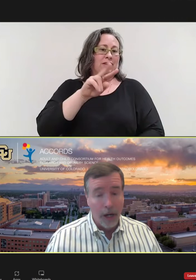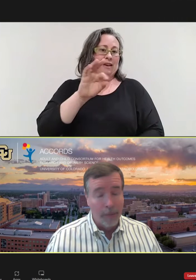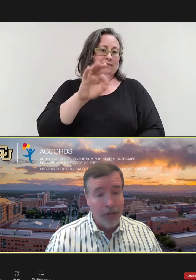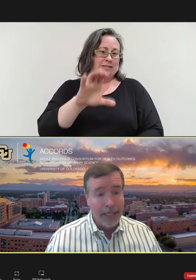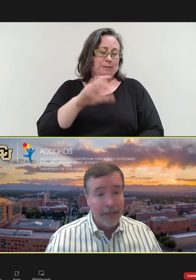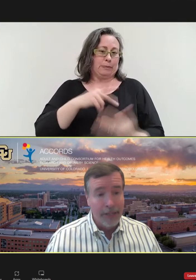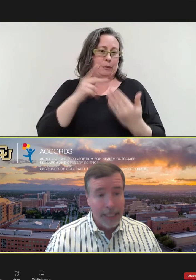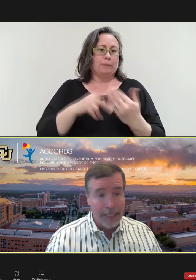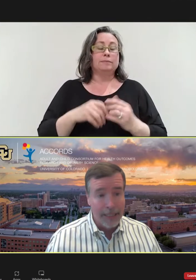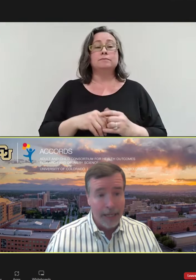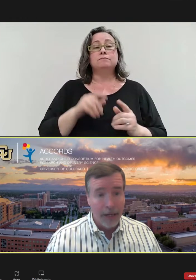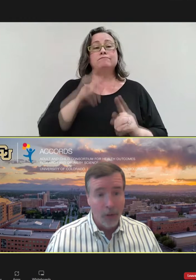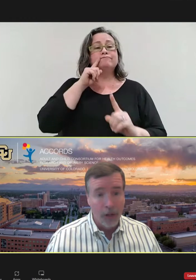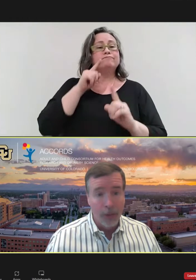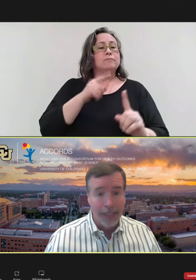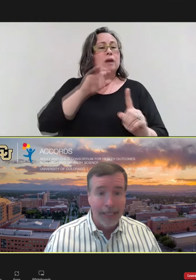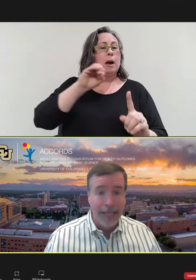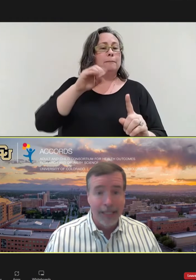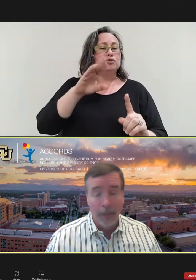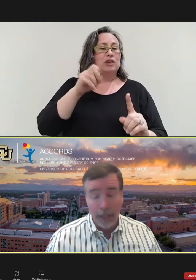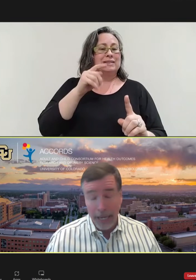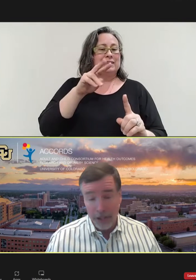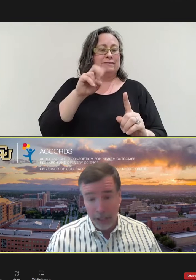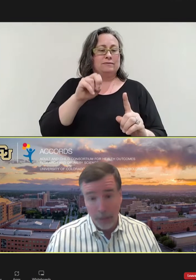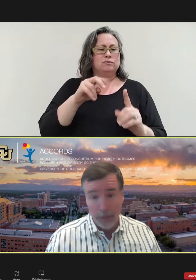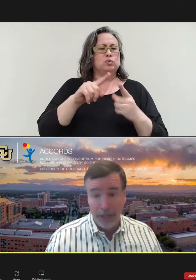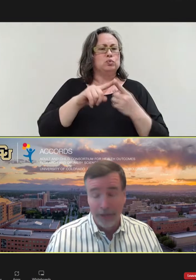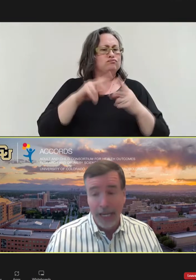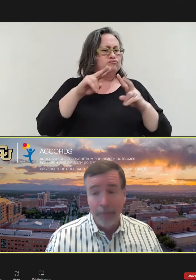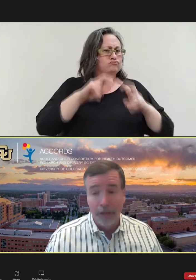our objectives in this study were to assess among a nationally representative sample of